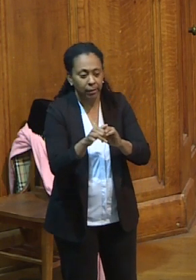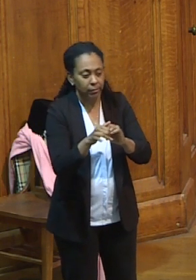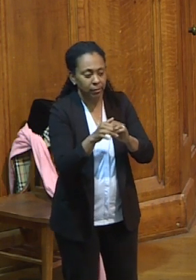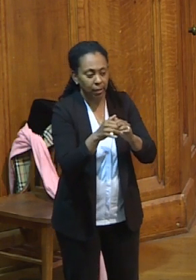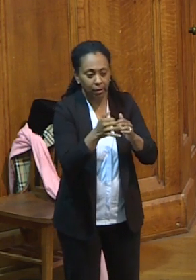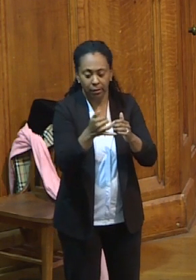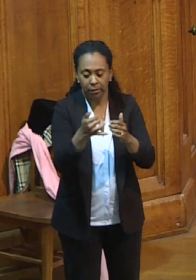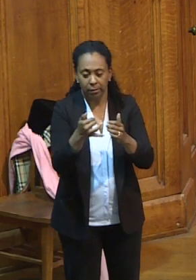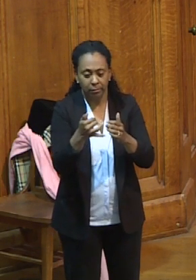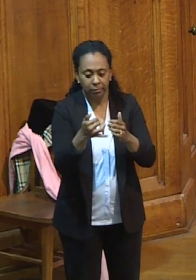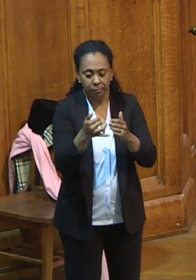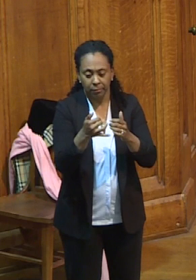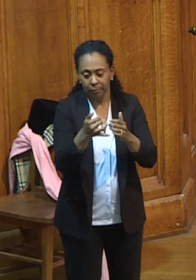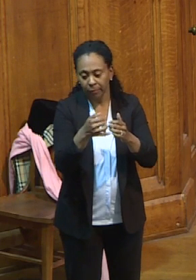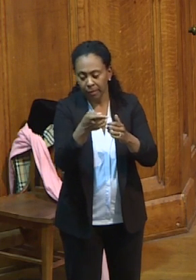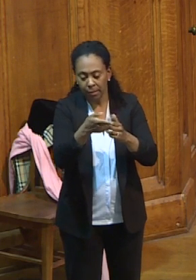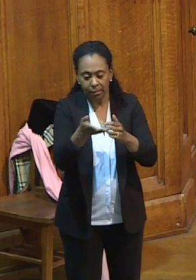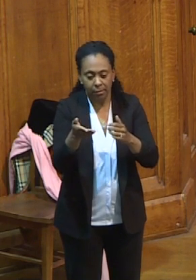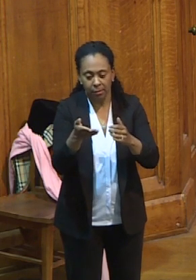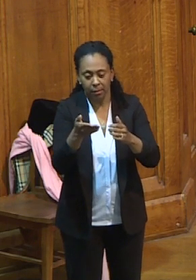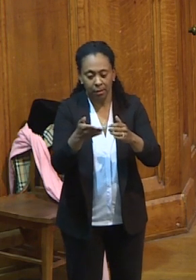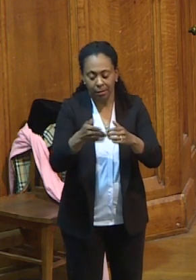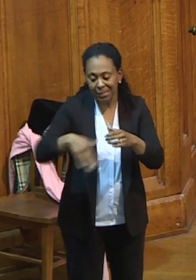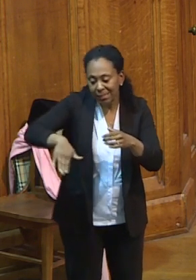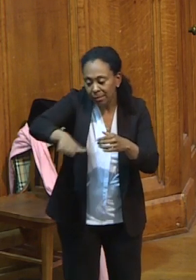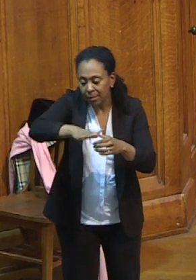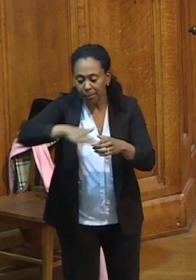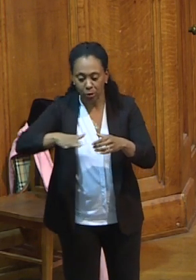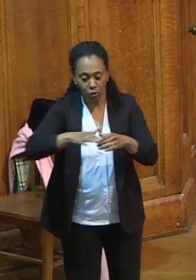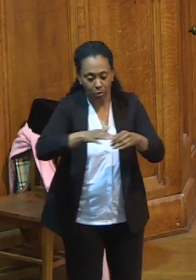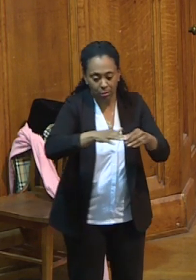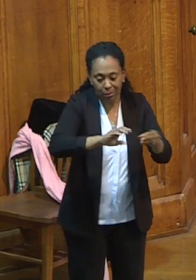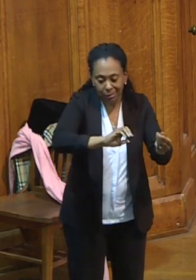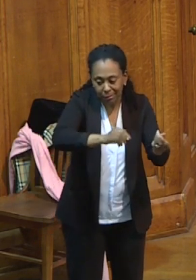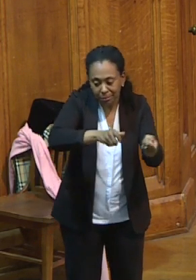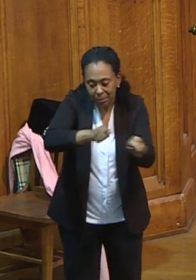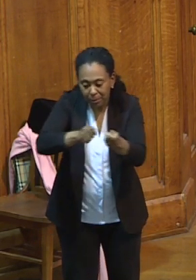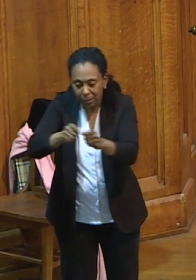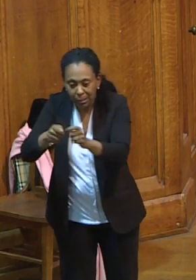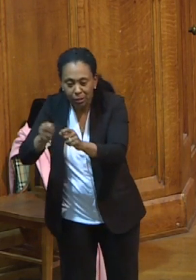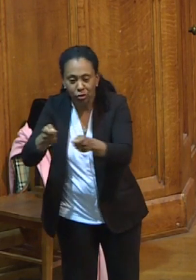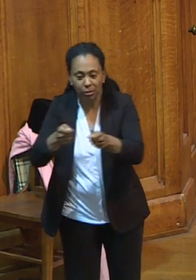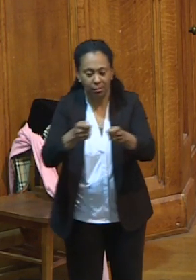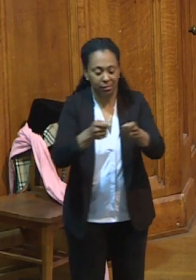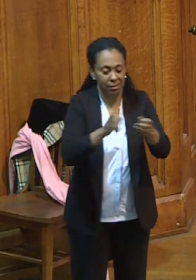on these spatial manipulation... Evolution of spatial manipulation,